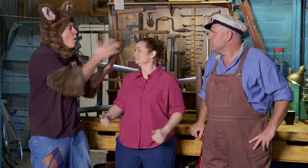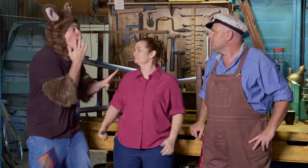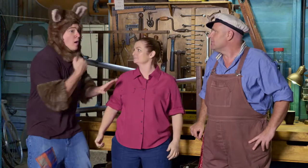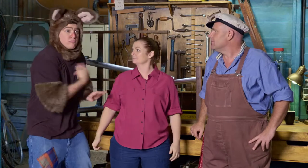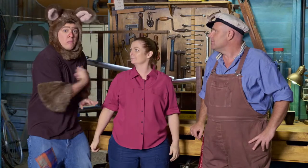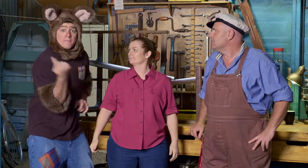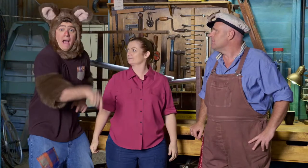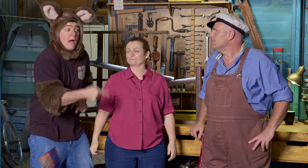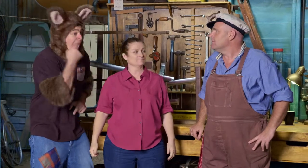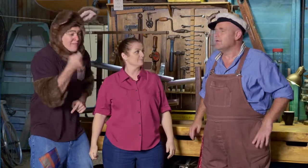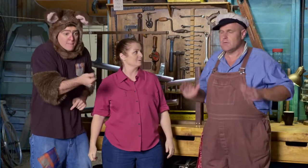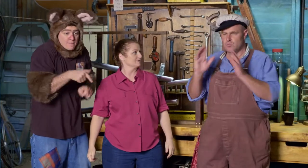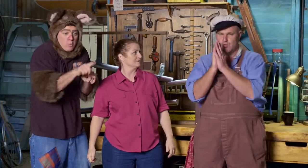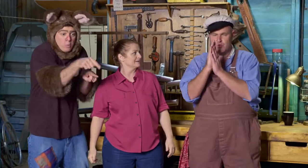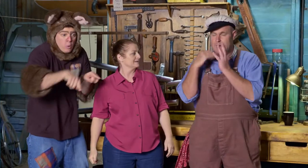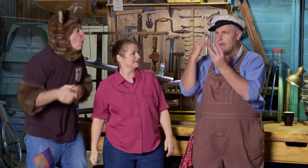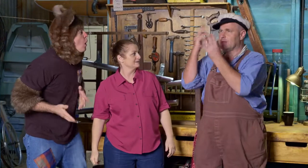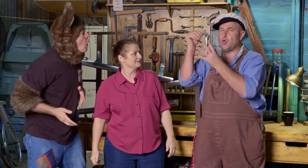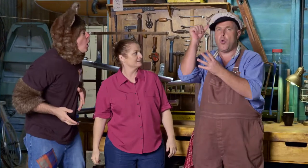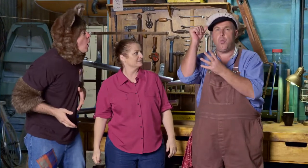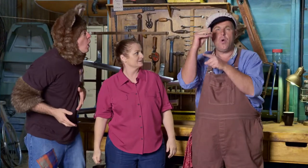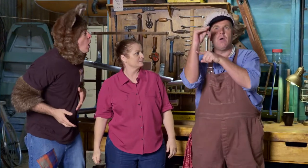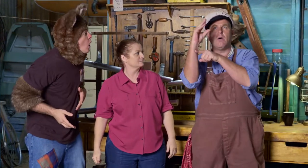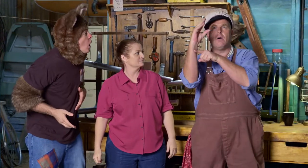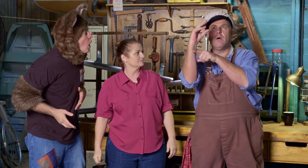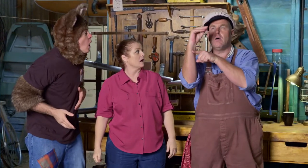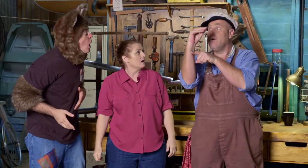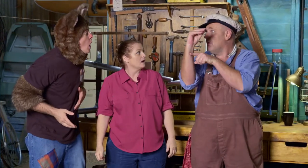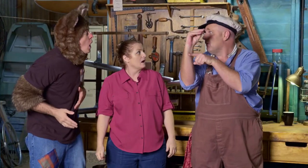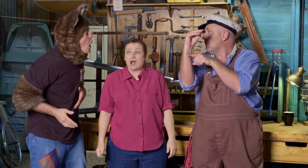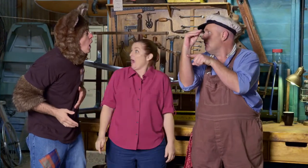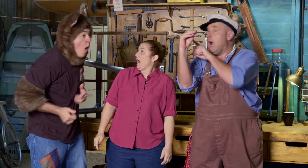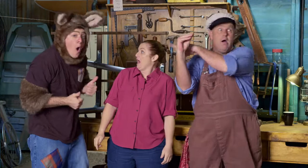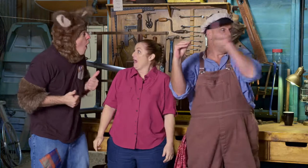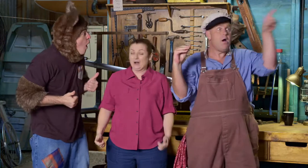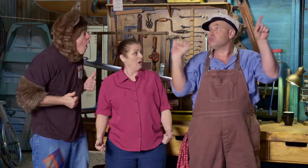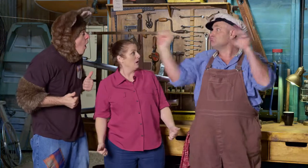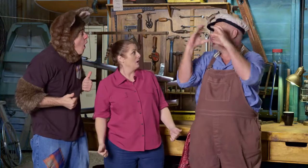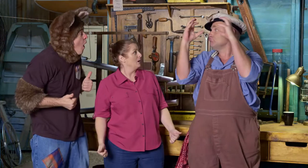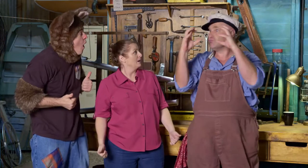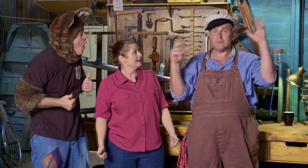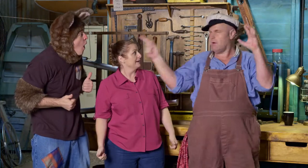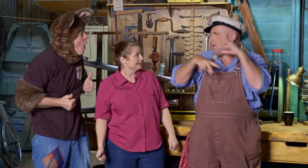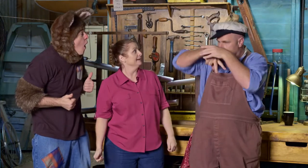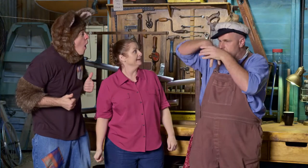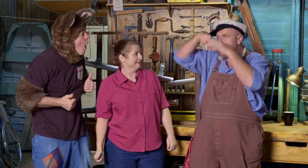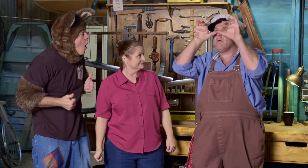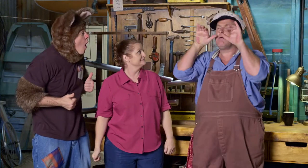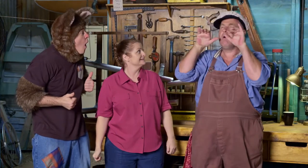Oh, Skip. When can we come back and look at your marble run? Hm. I'll let you know by flashing my light. If you look from the top of your tree,